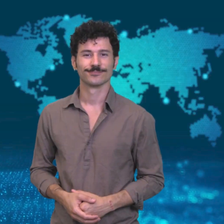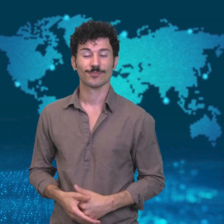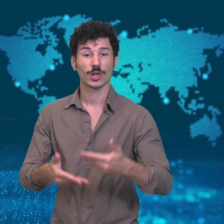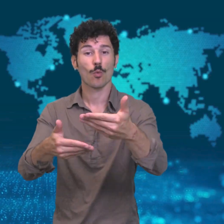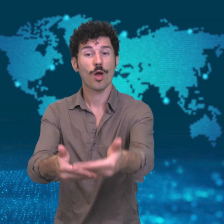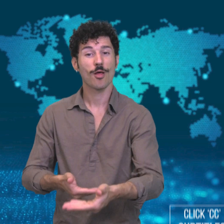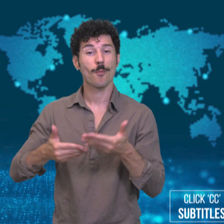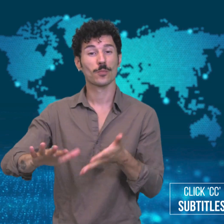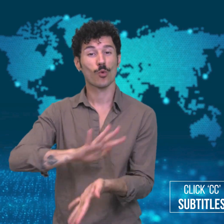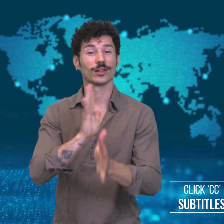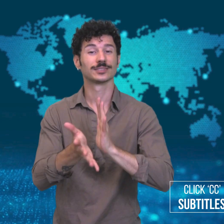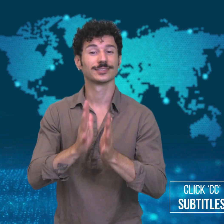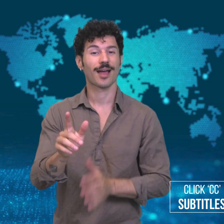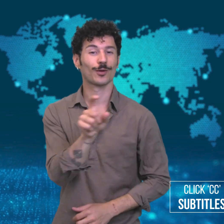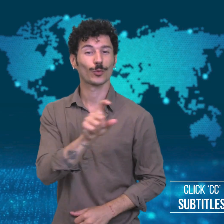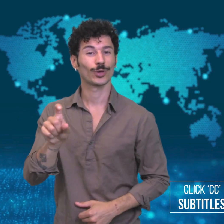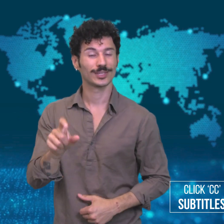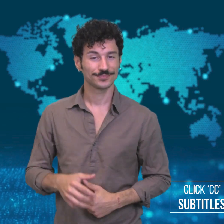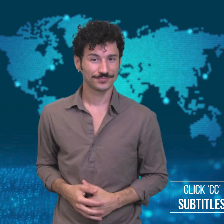Welcome to WorldSign Week!